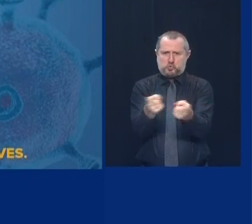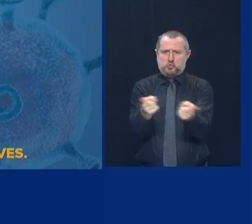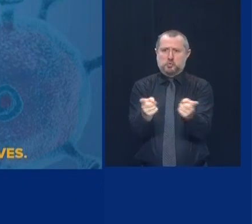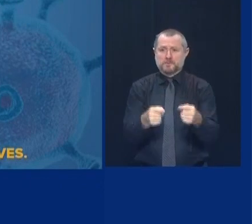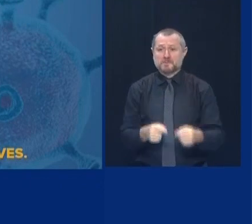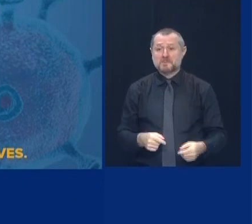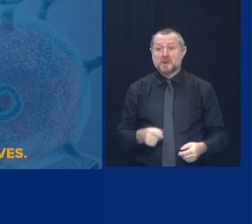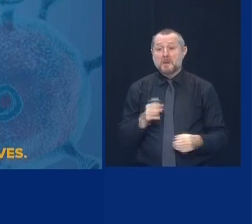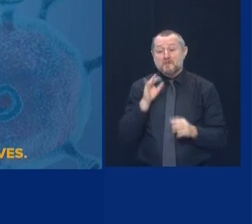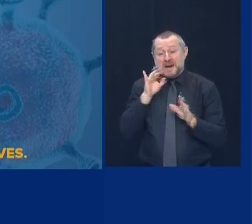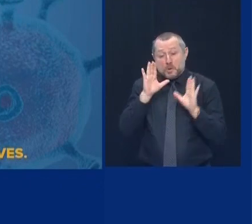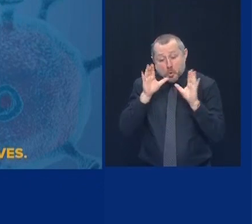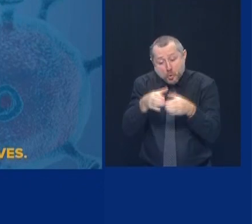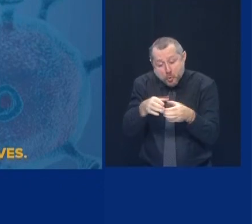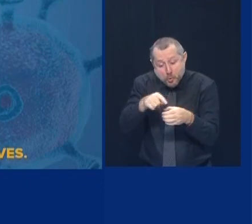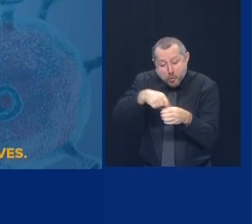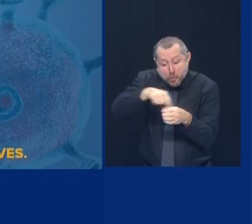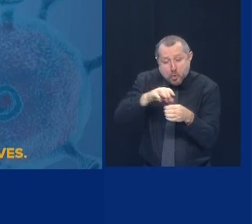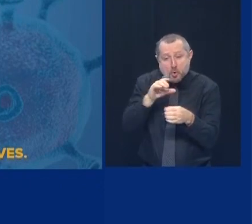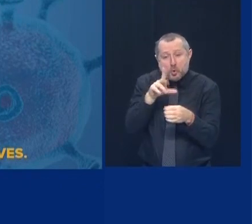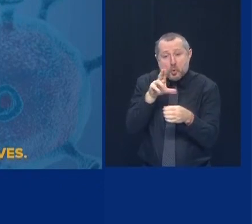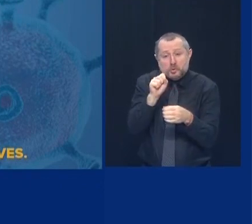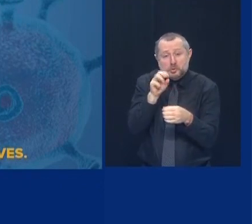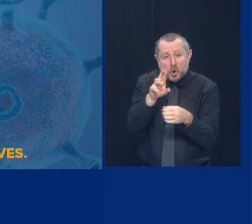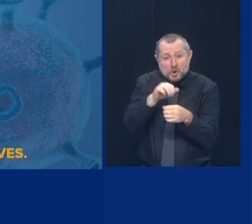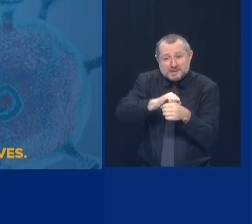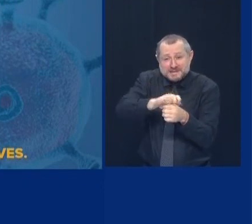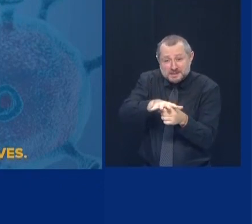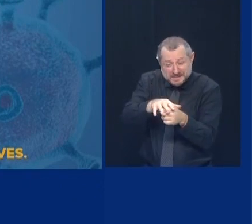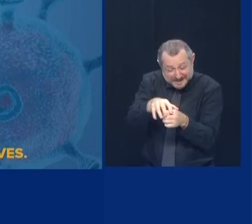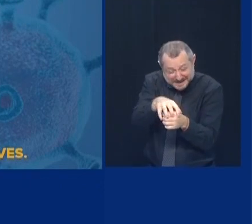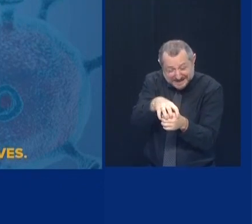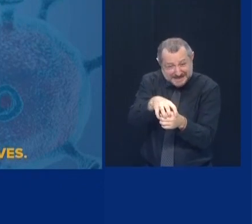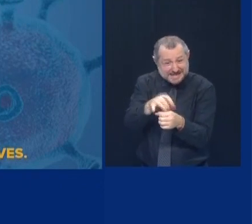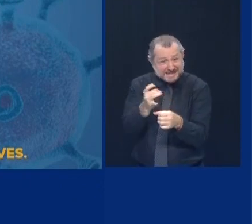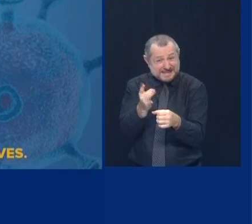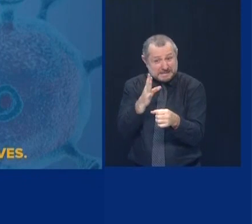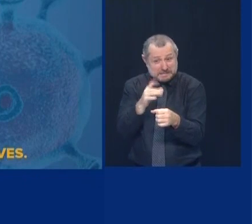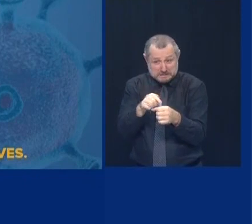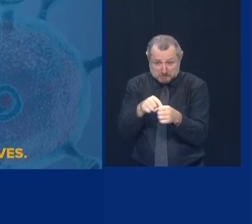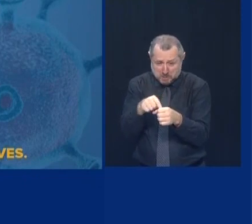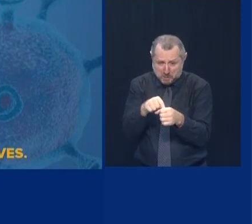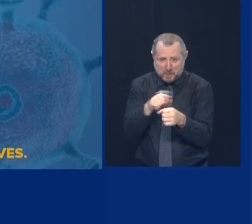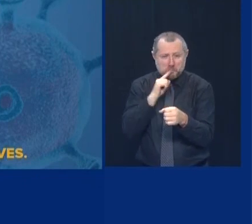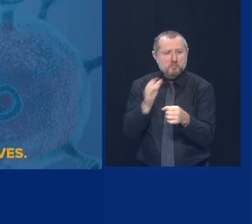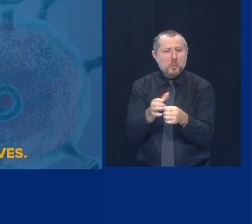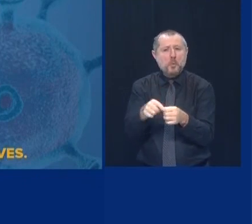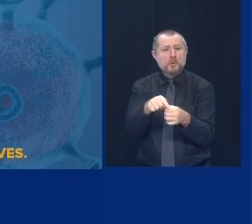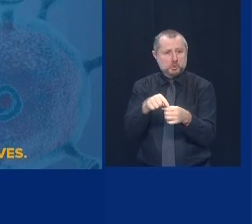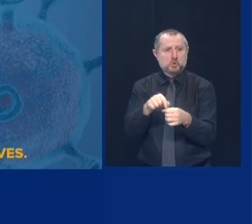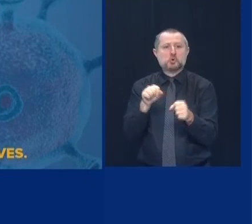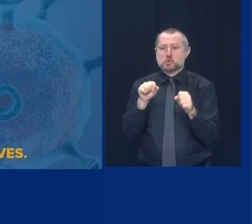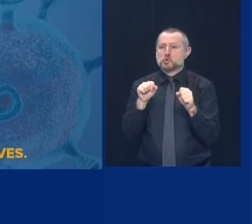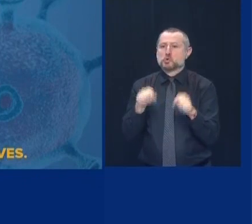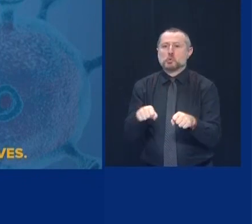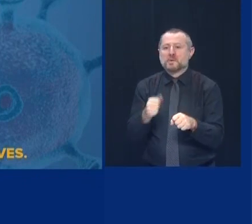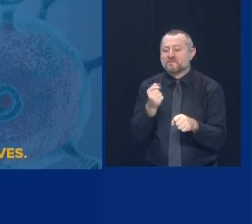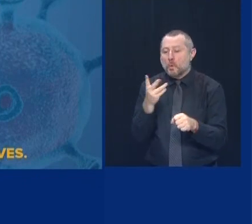UP TO YOUR COMMUNITY, THAT'S WHAT WE MEAN BY THE MICRO-PLUS STRATEGY.